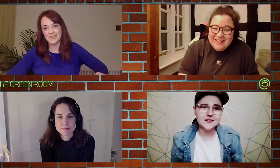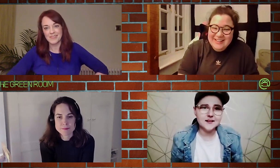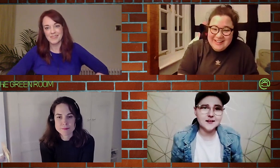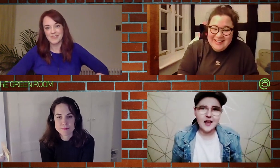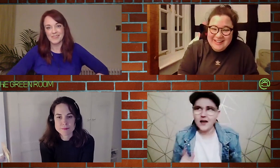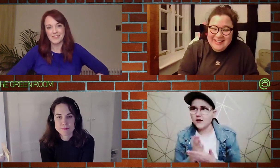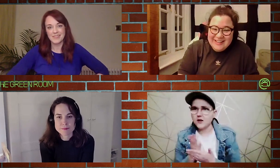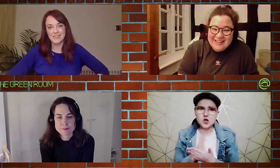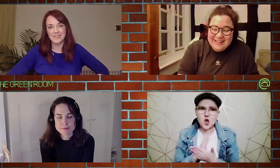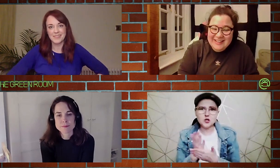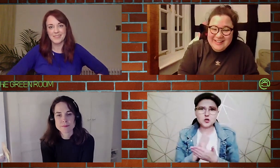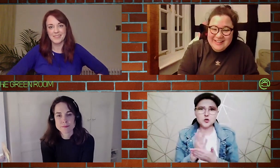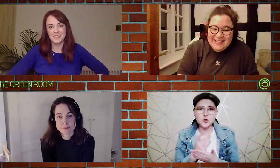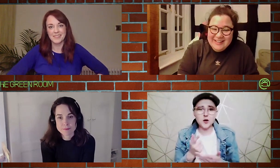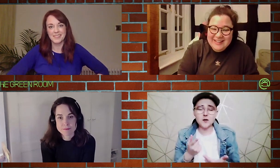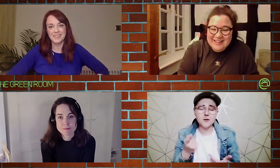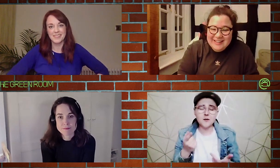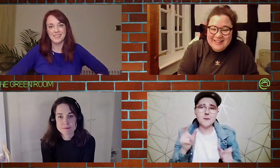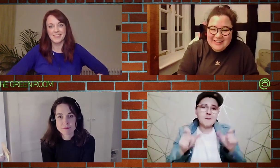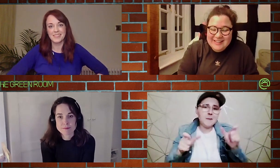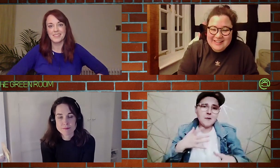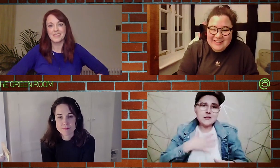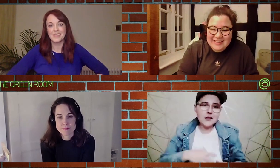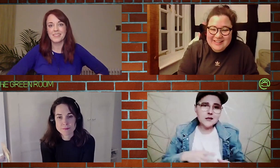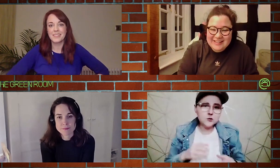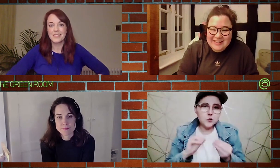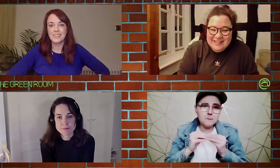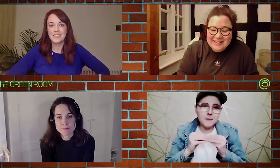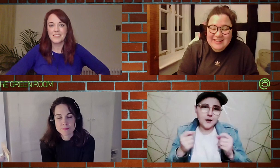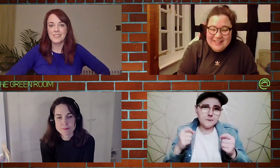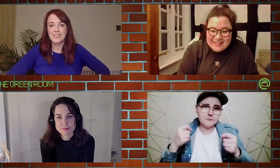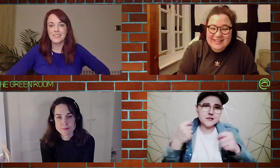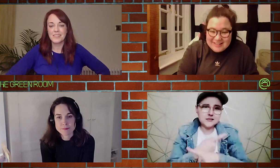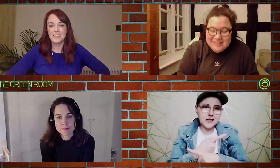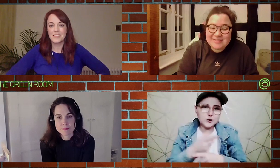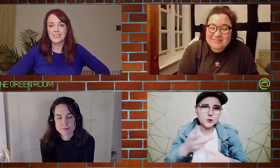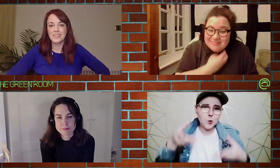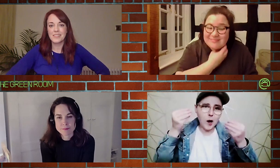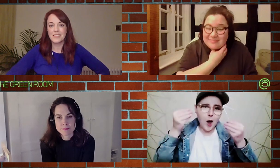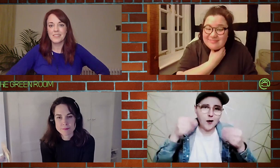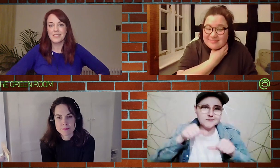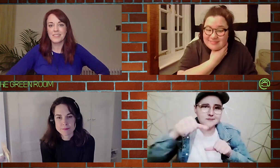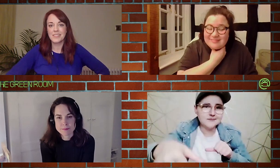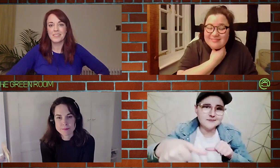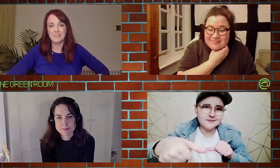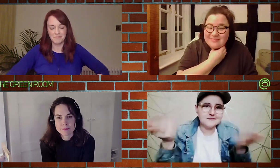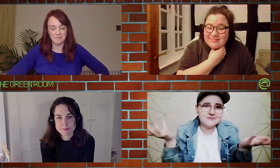afraid but just come out and ask it. If you're not sure what people need, yeah,